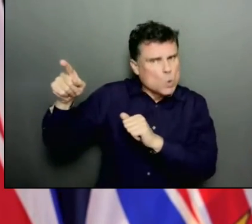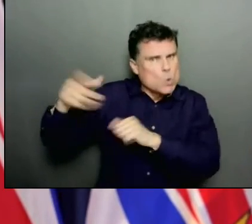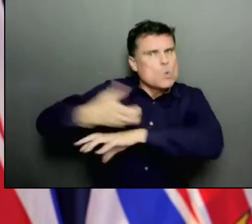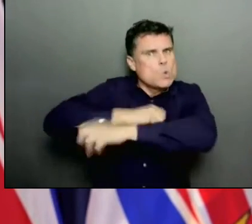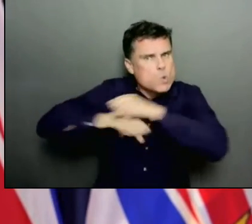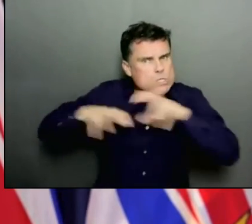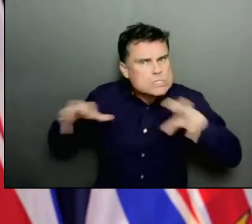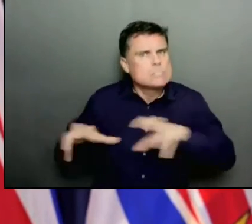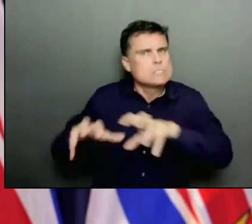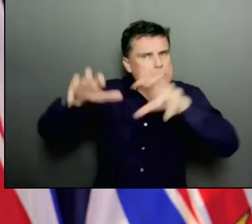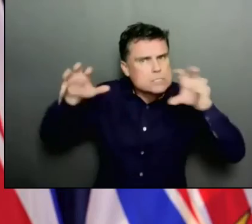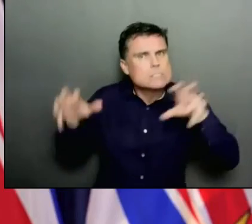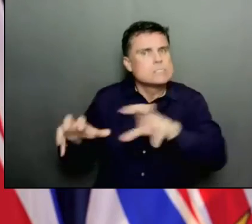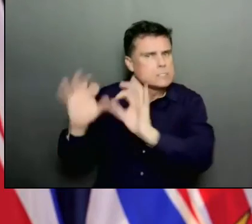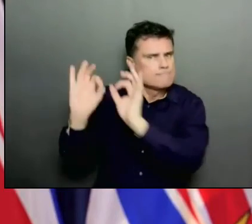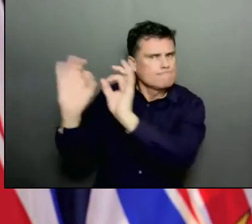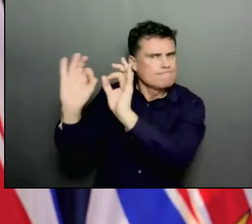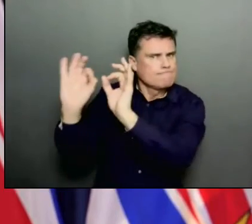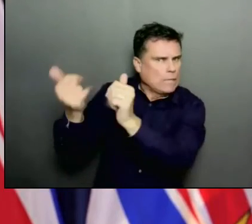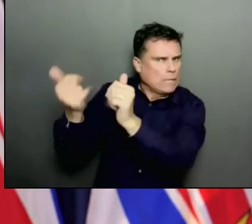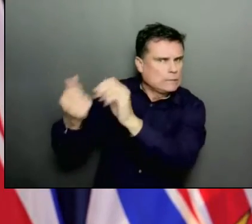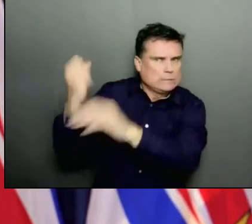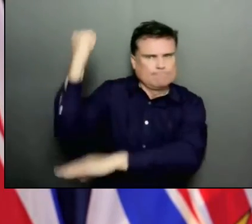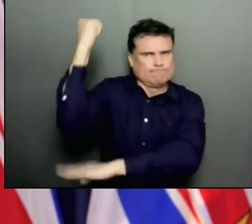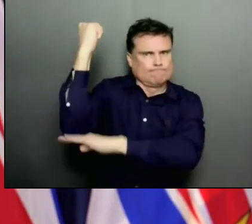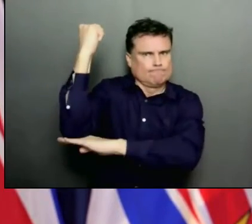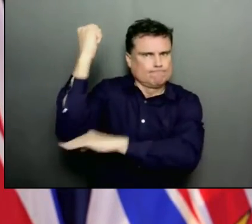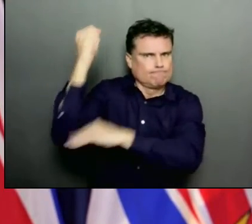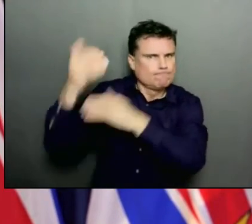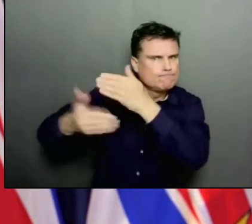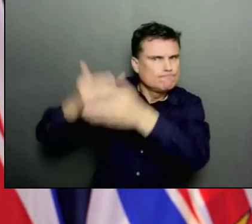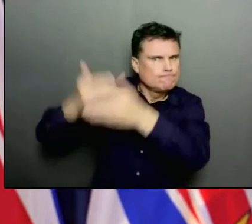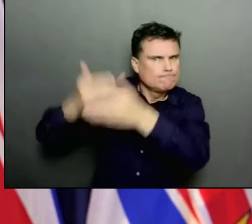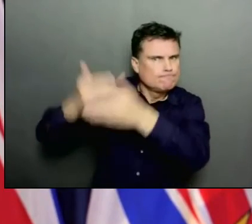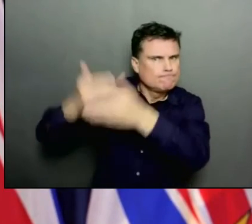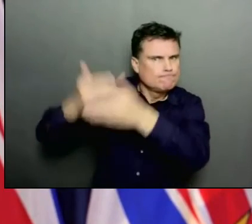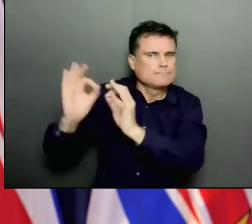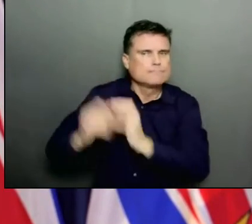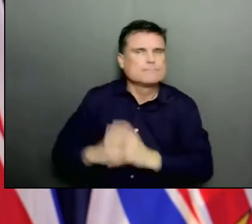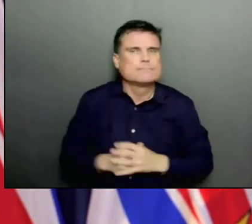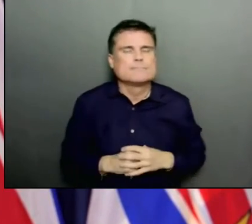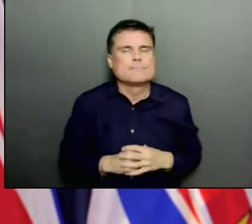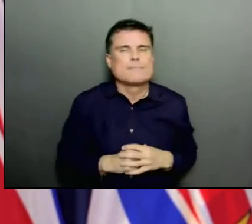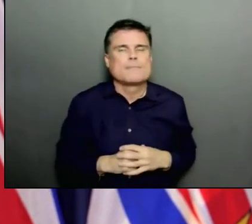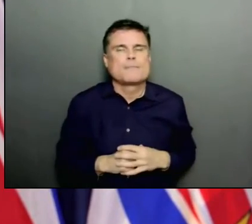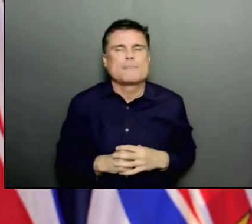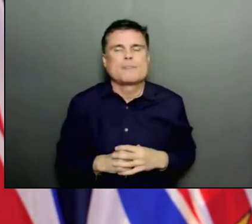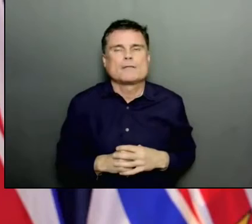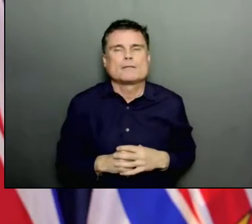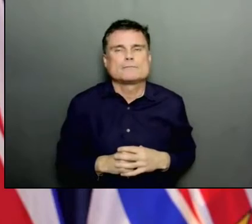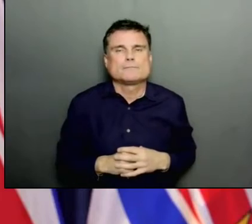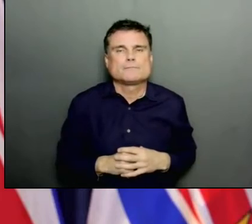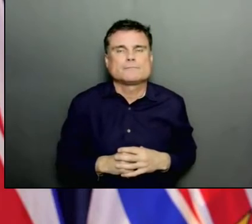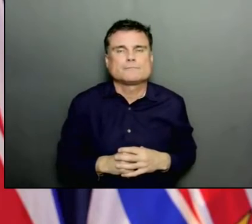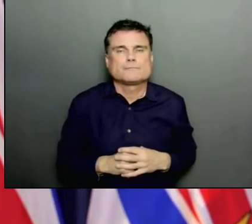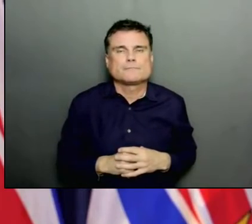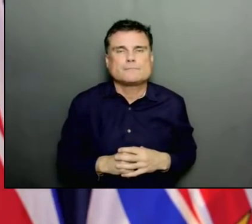ever been done before in the course of this pandemic. There are ways to reduce activities should that be required.